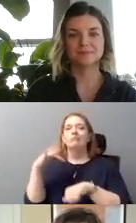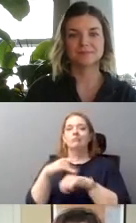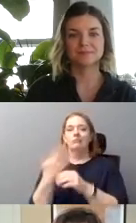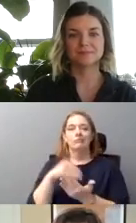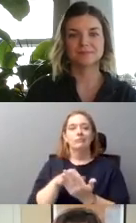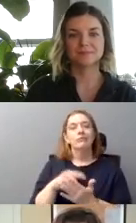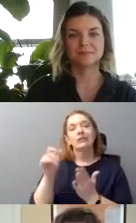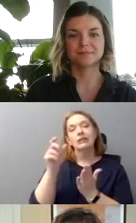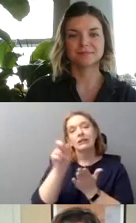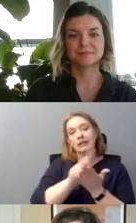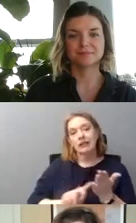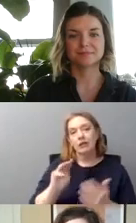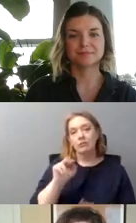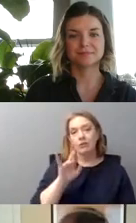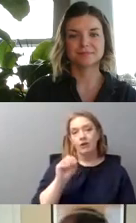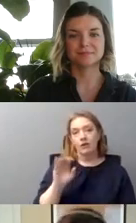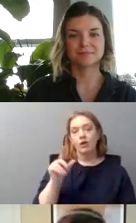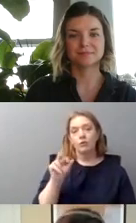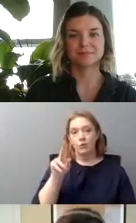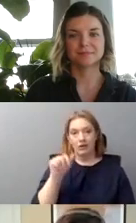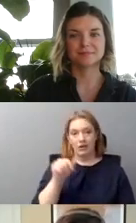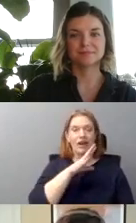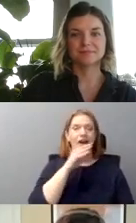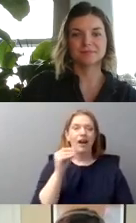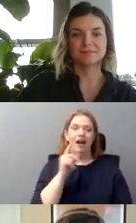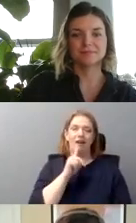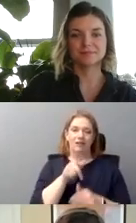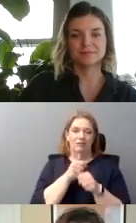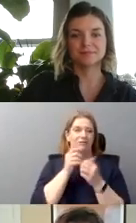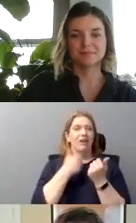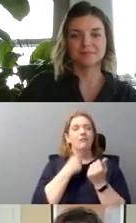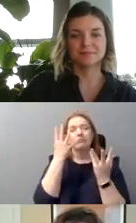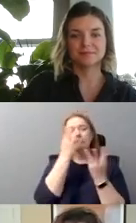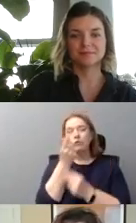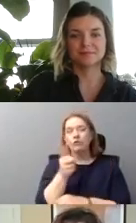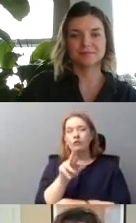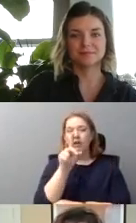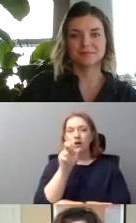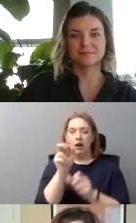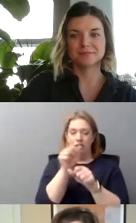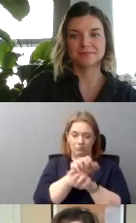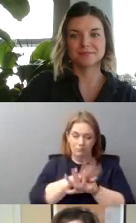and near the lush urban oasis of the Yerba Buena Gardens, this architectural icon is worth a visit,